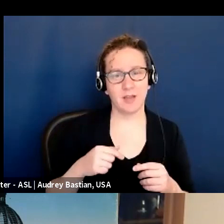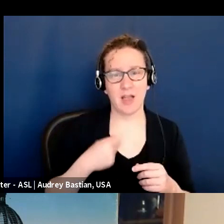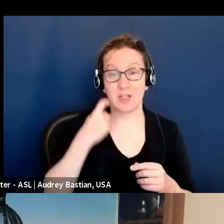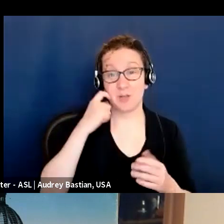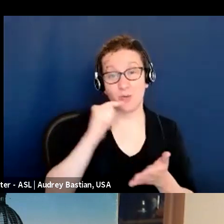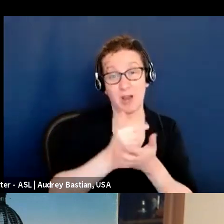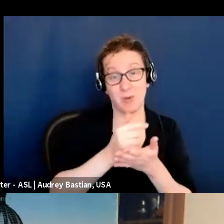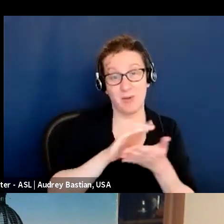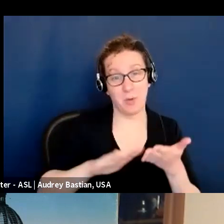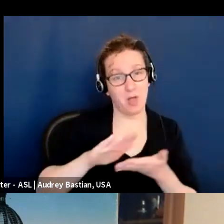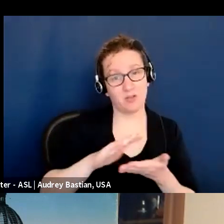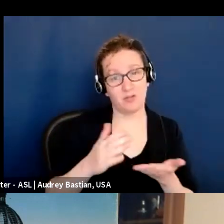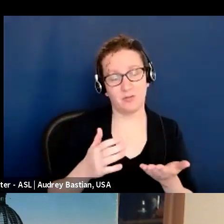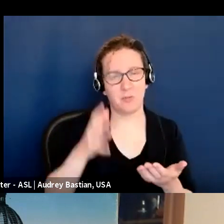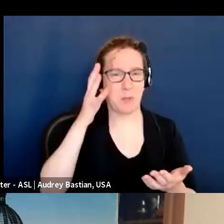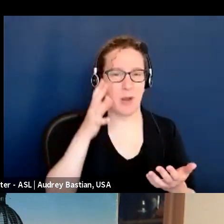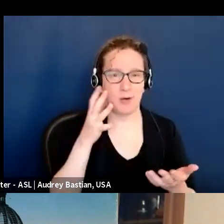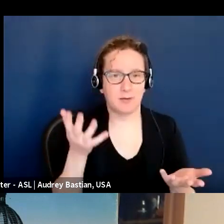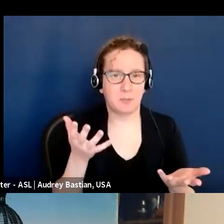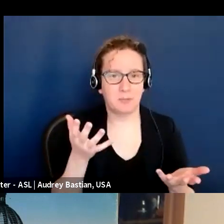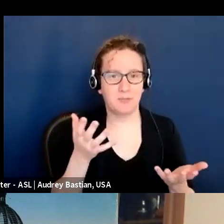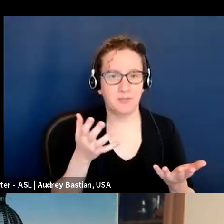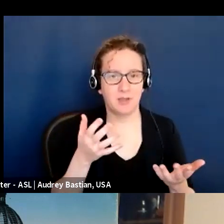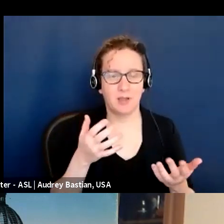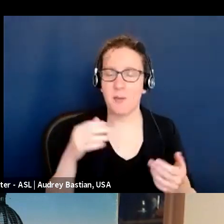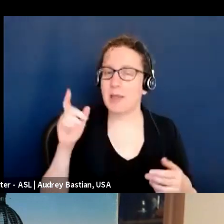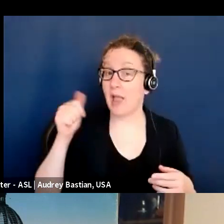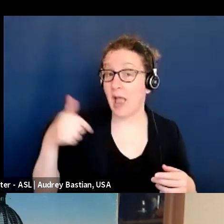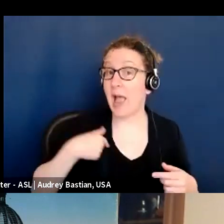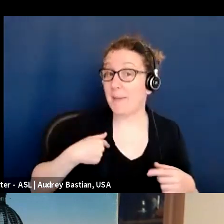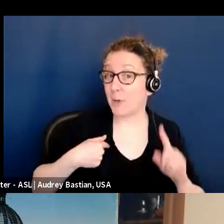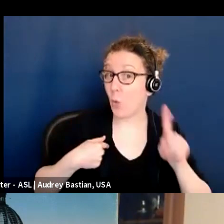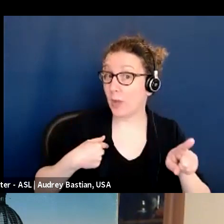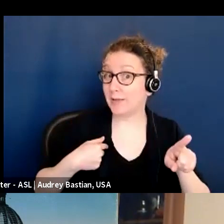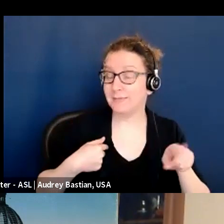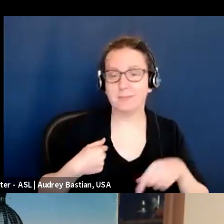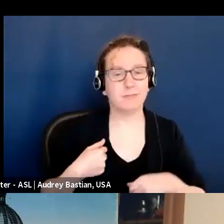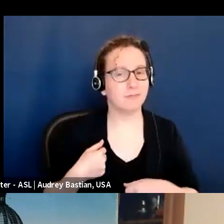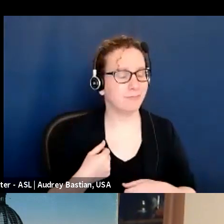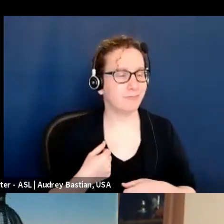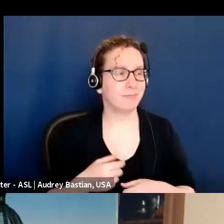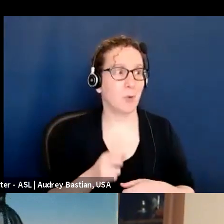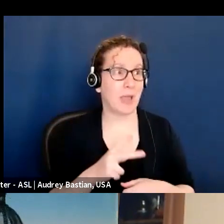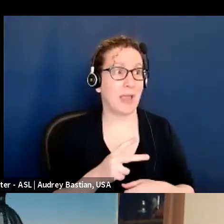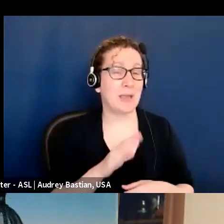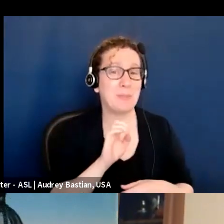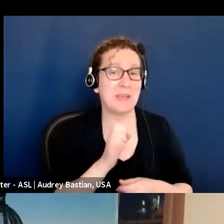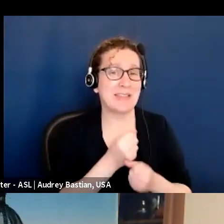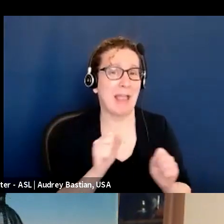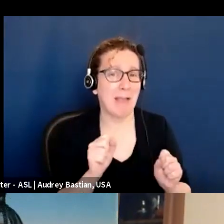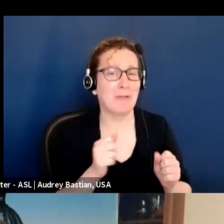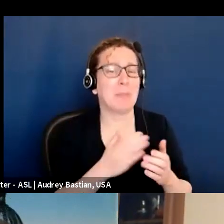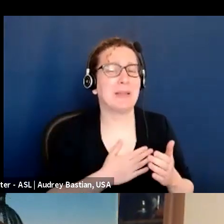So for my parents it was more like, I'm doing this. And they're like, be safe, please.